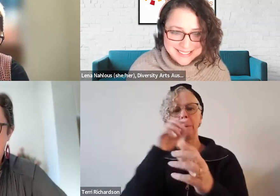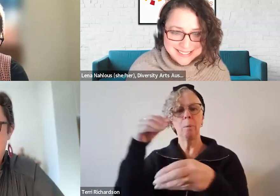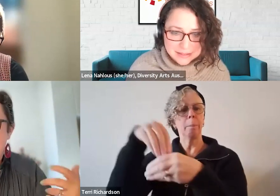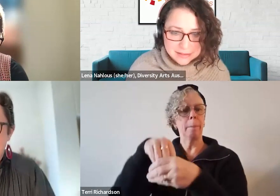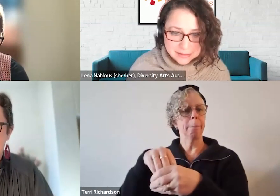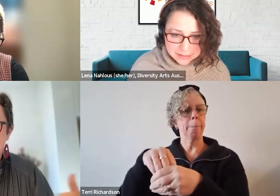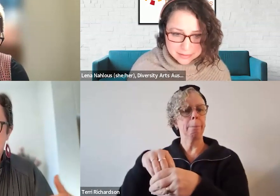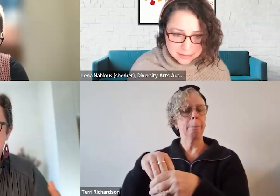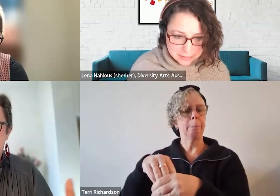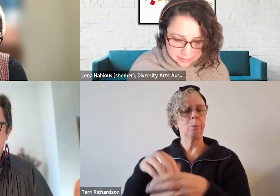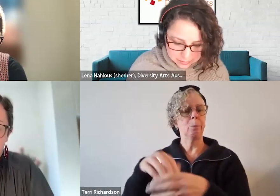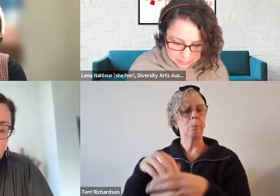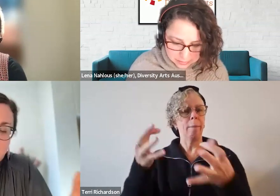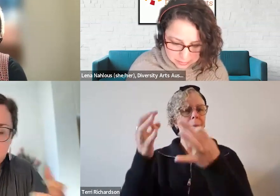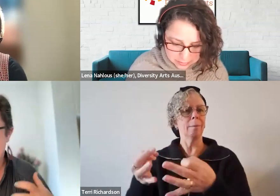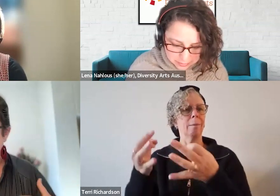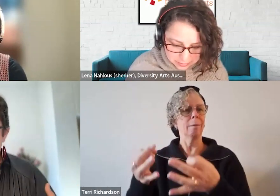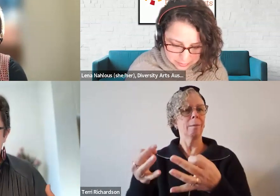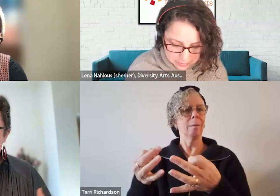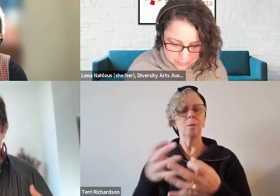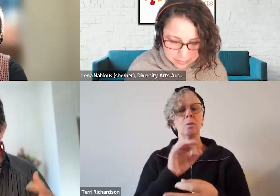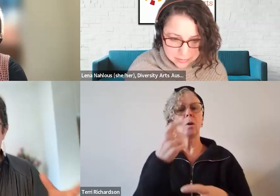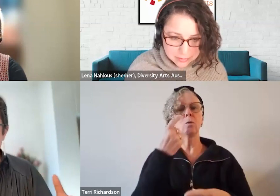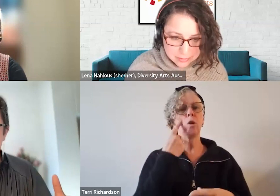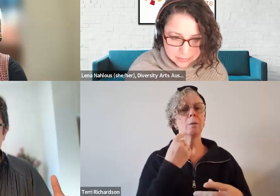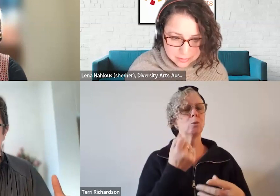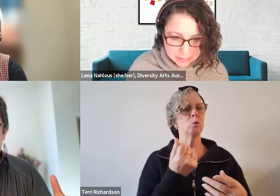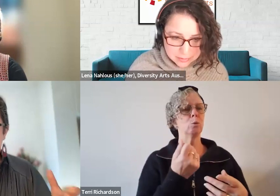So not trying to get one or two young people to come into board meetings